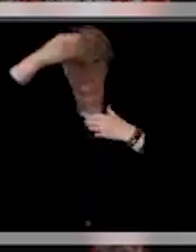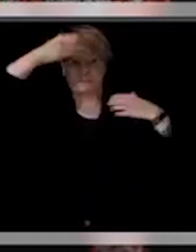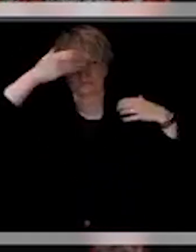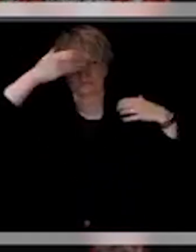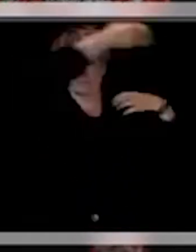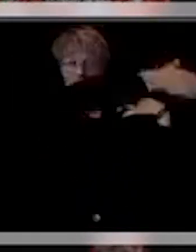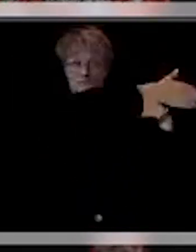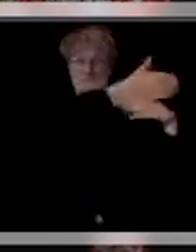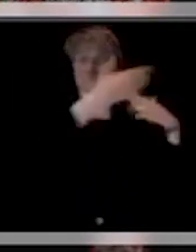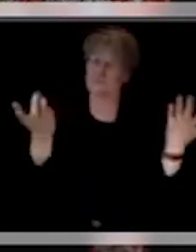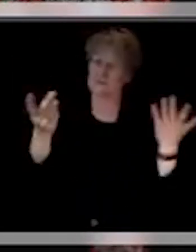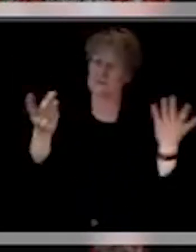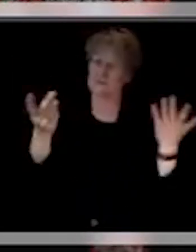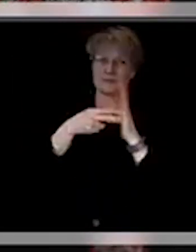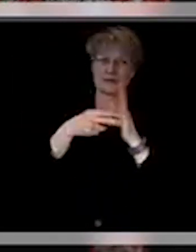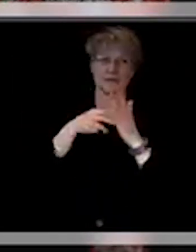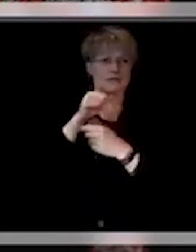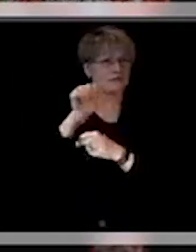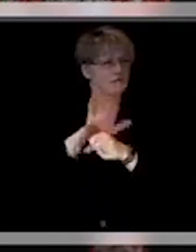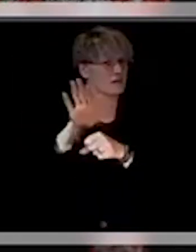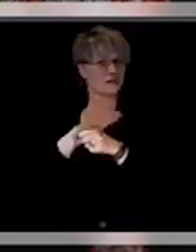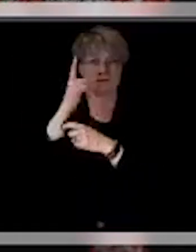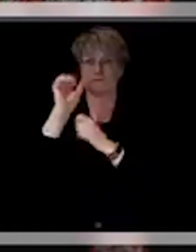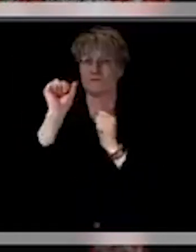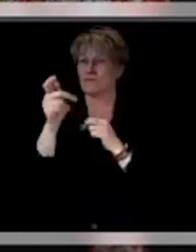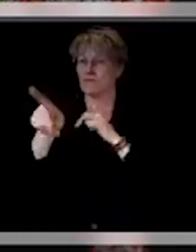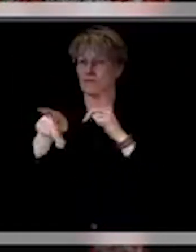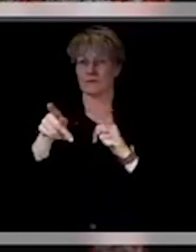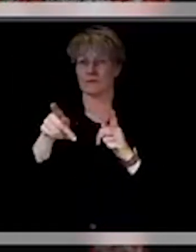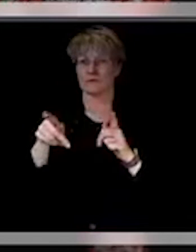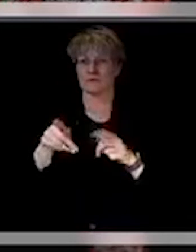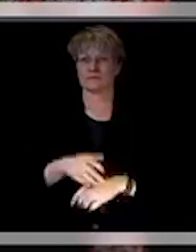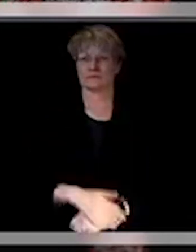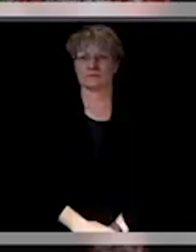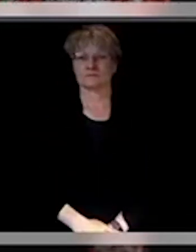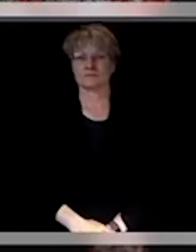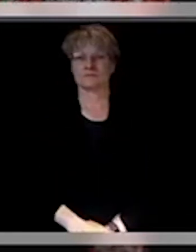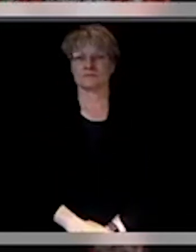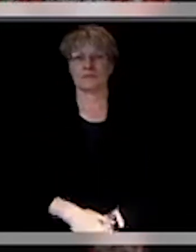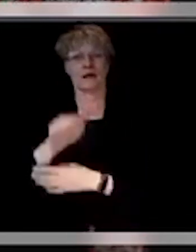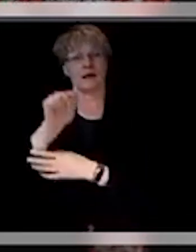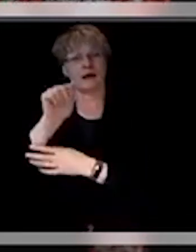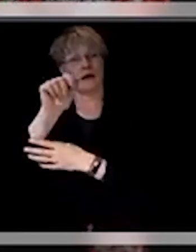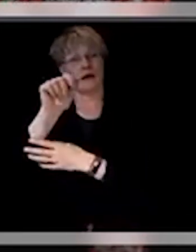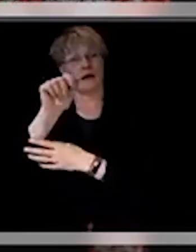Thanks for the question. So, no there's actually not. We don't expect our employees to buy